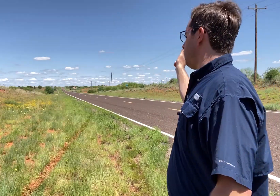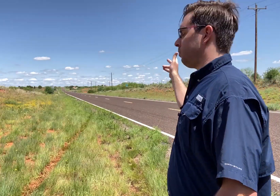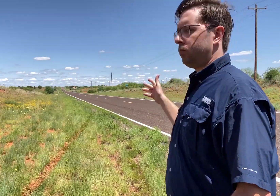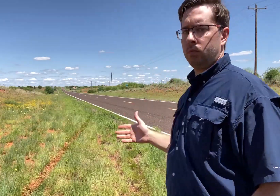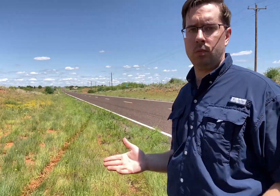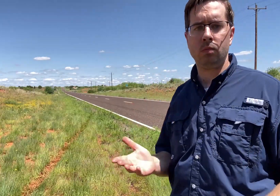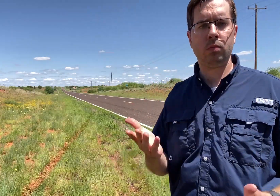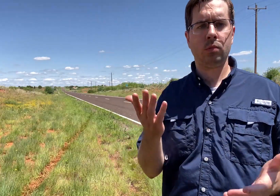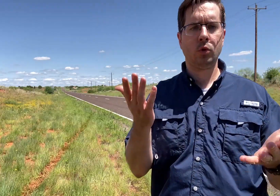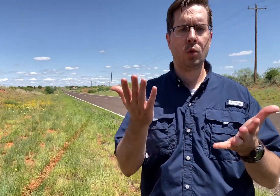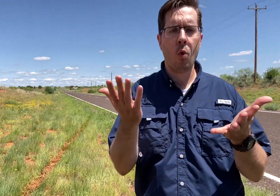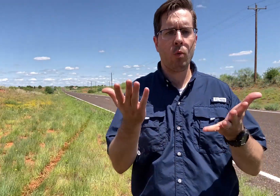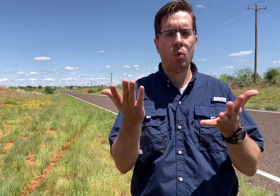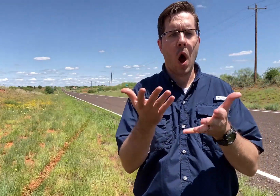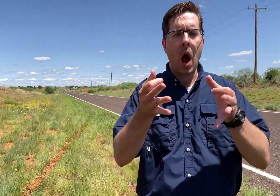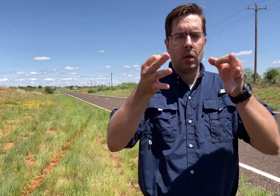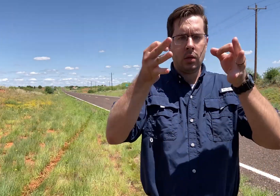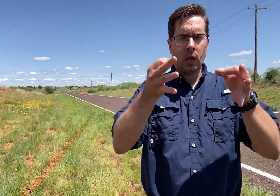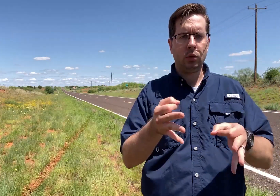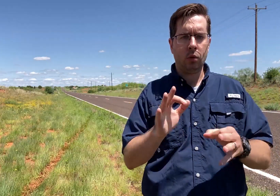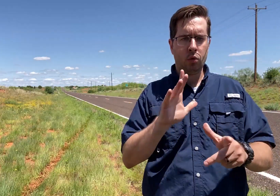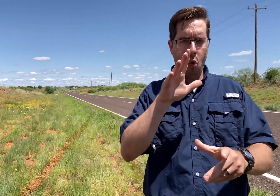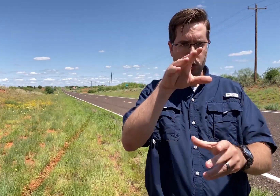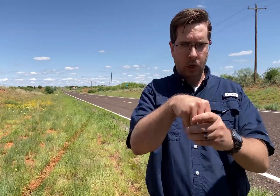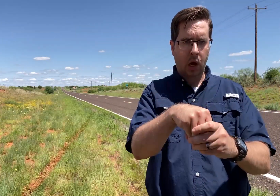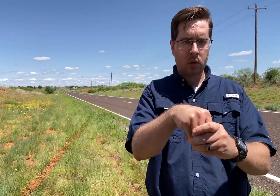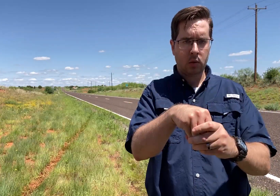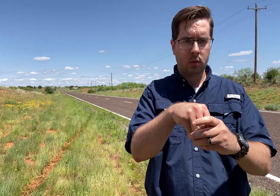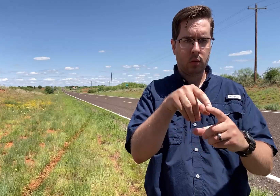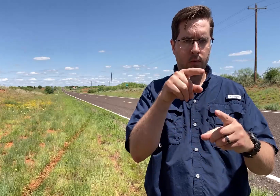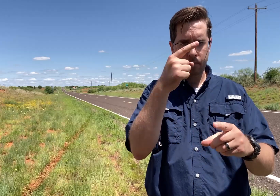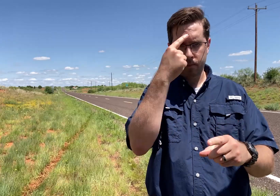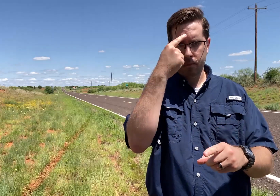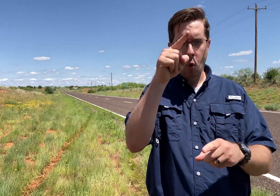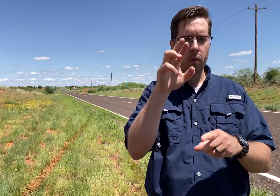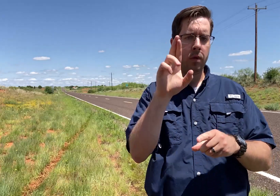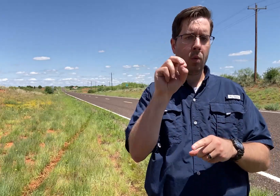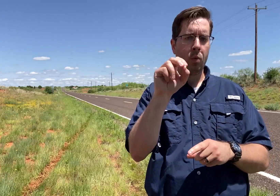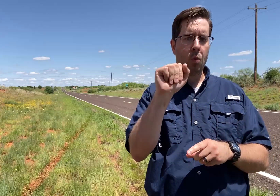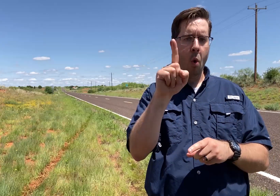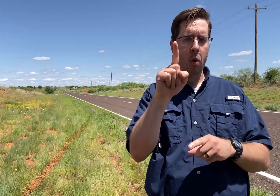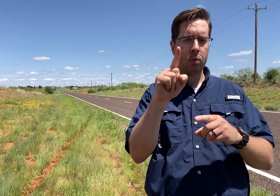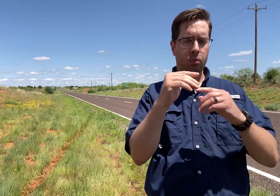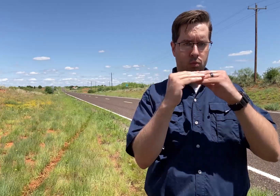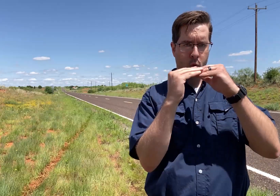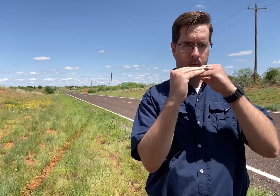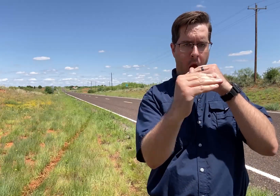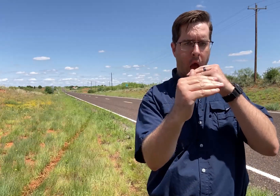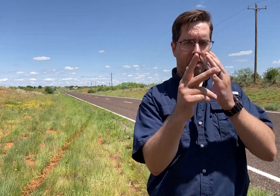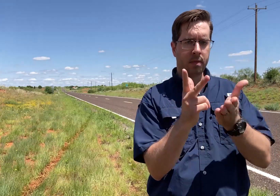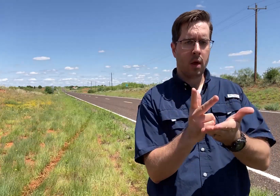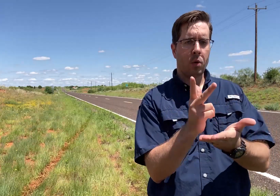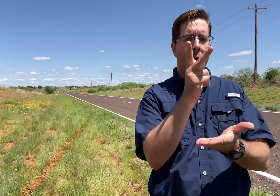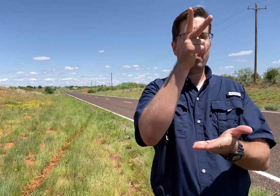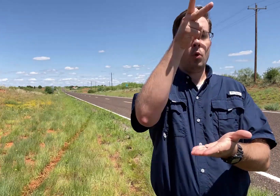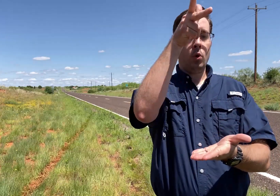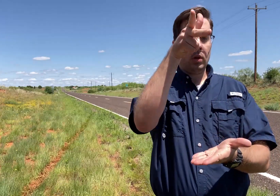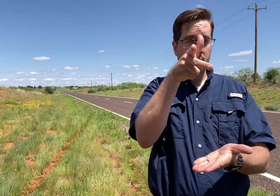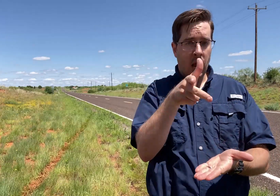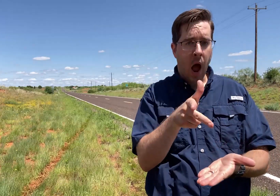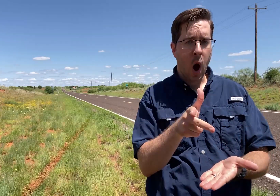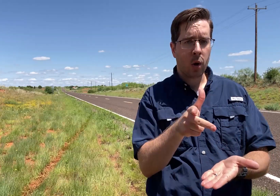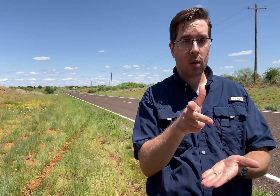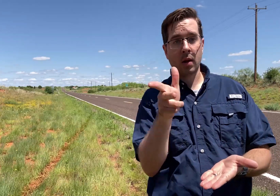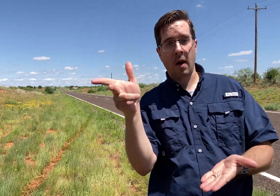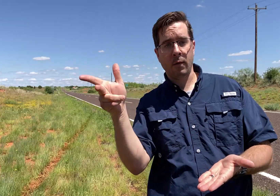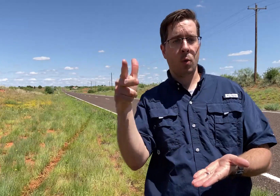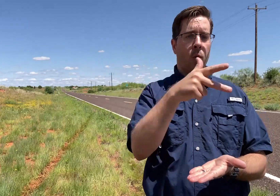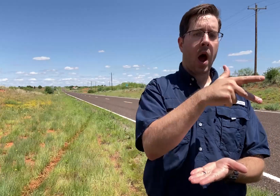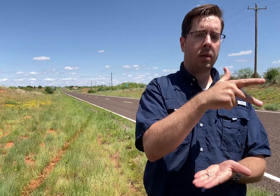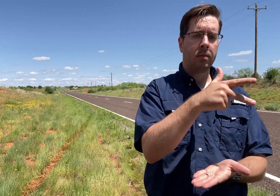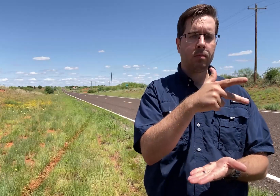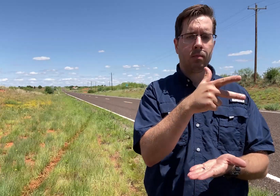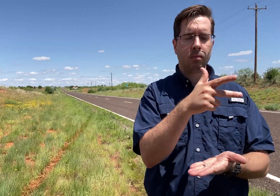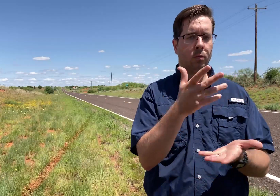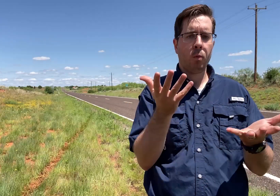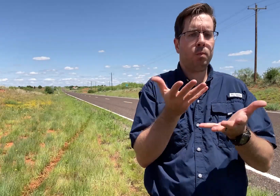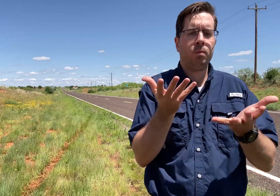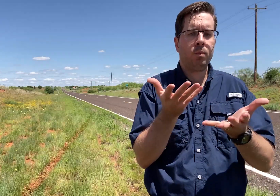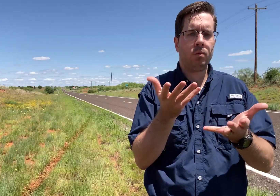So, what goes in the decisions to make the road go uphill, downhill, or curve to the left/right?